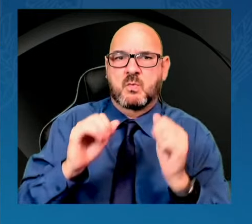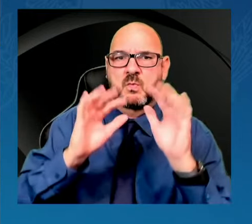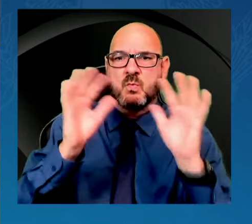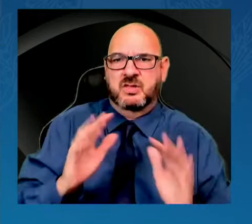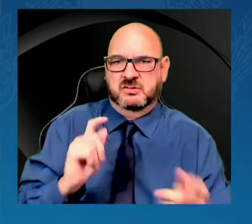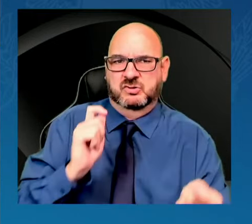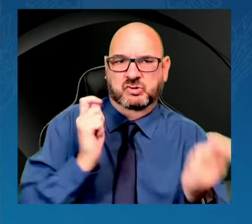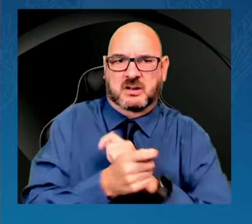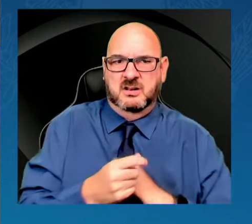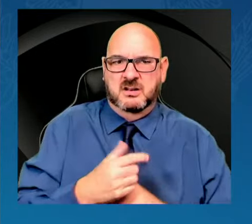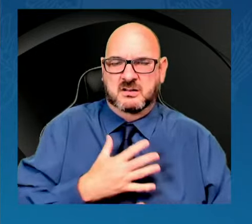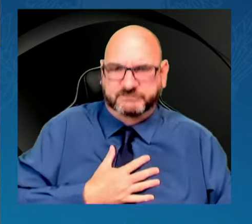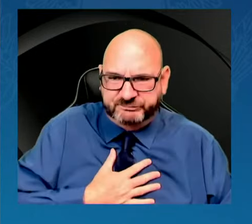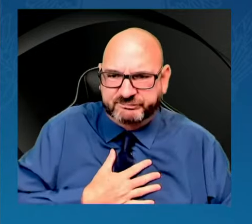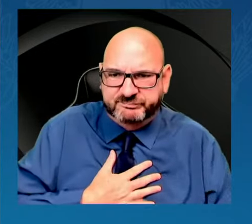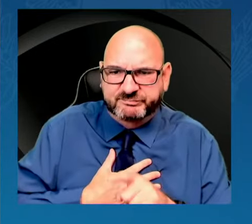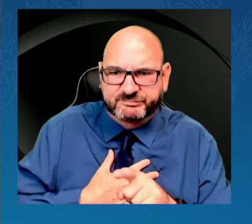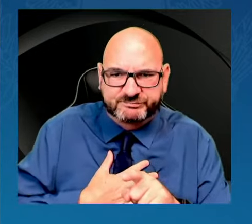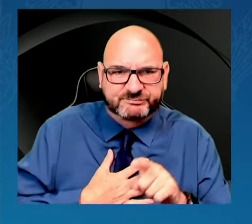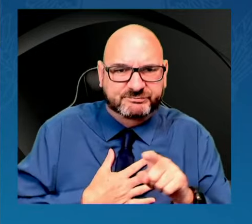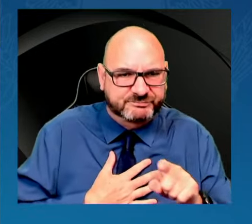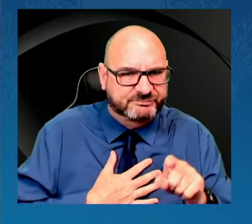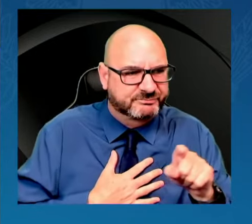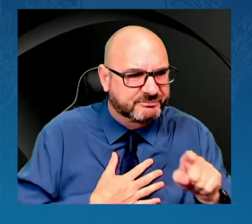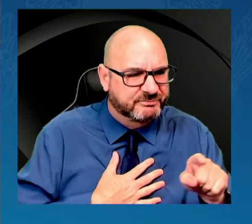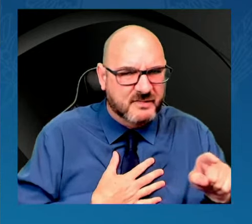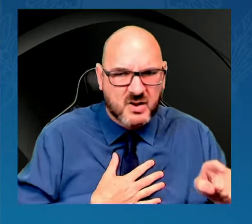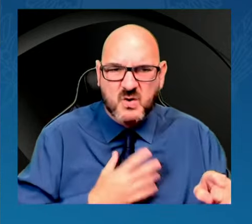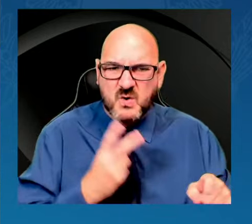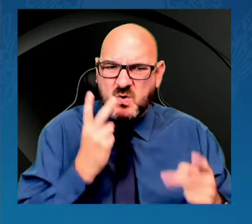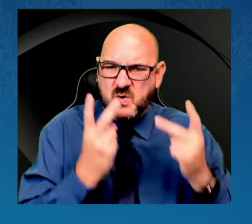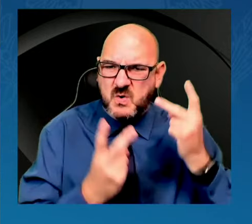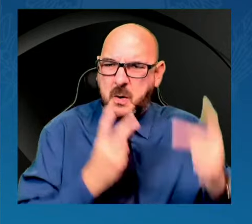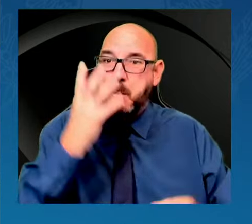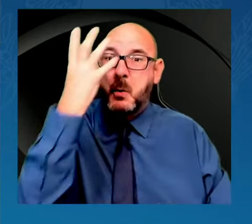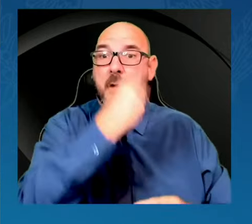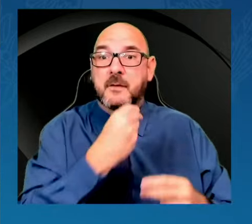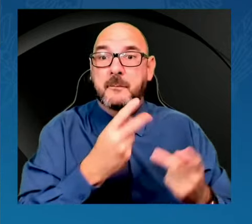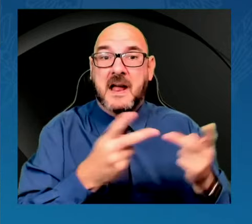So, I joined the Protect Our Winters alliance to team up with other athletes